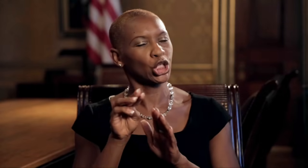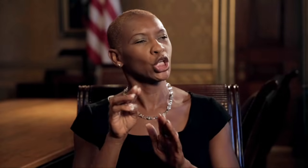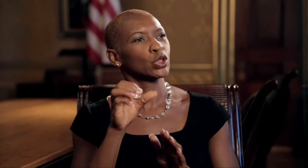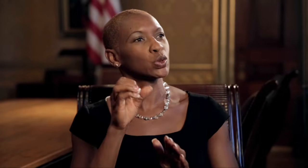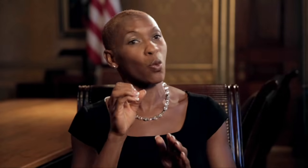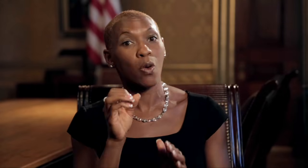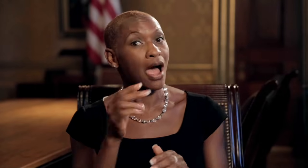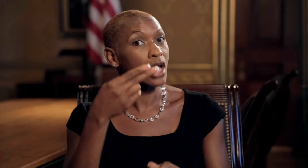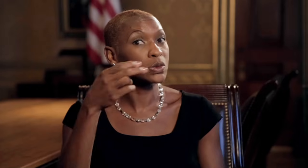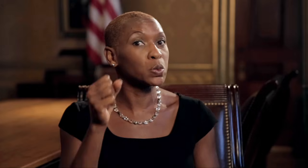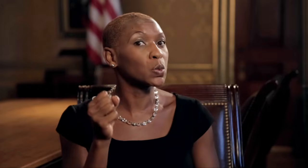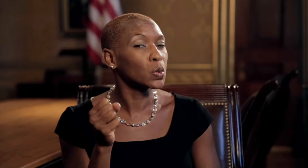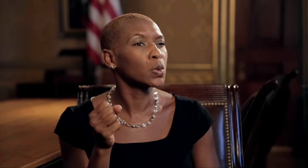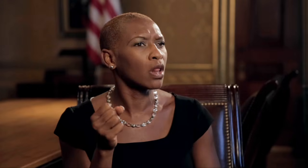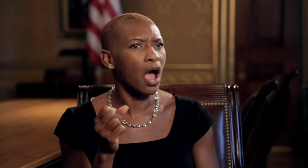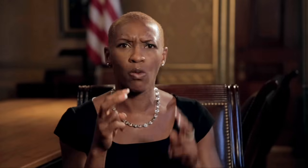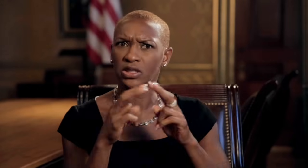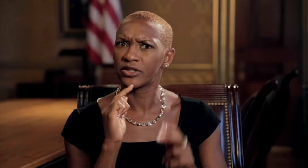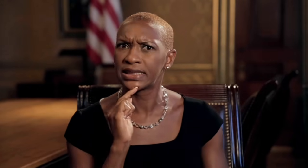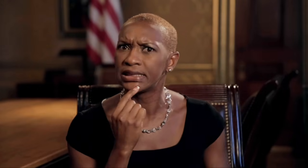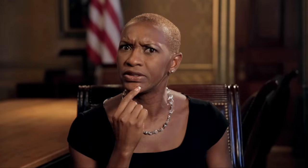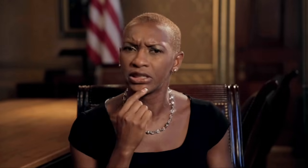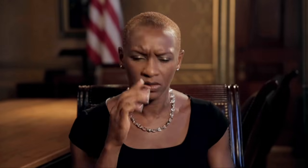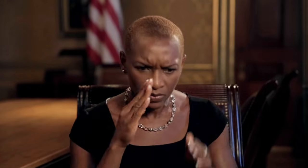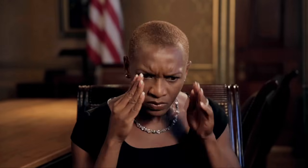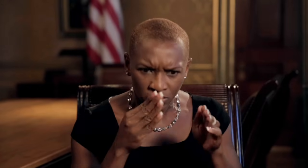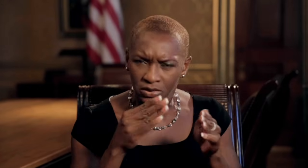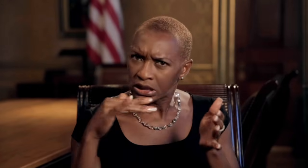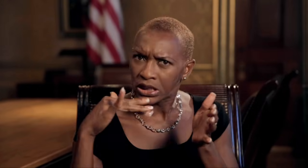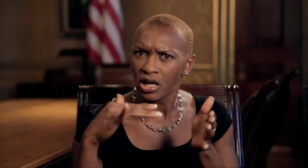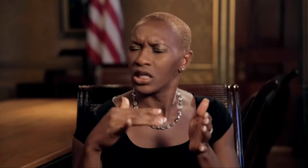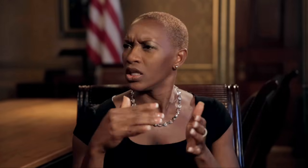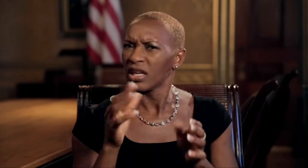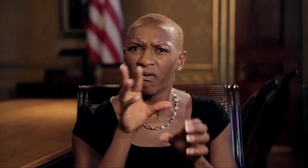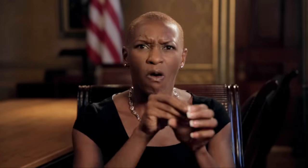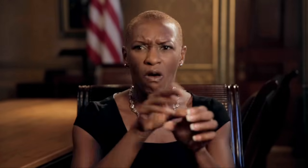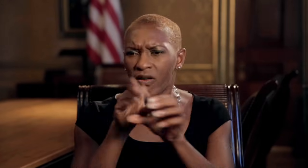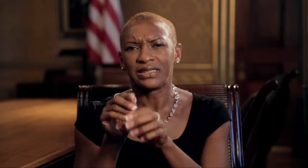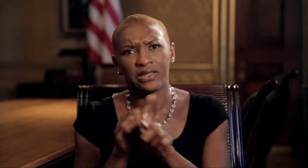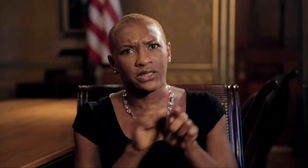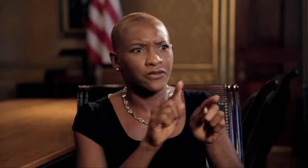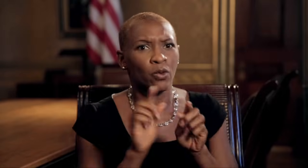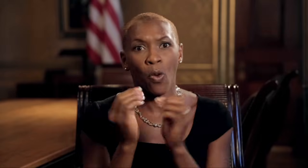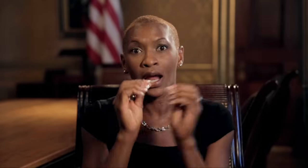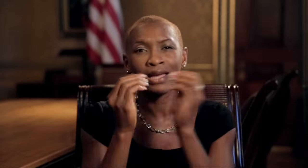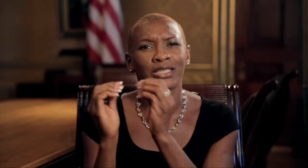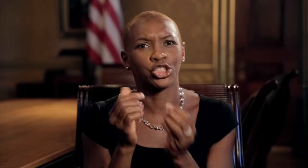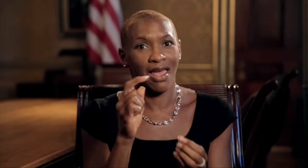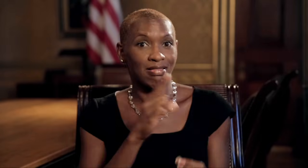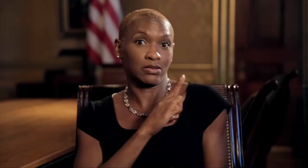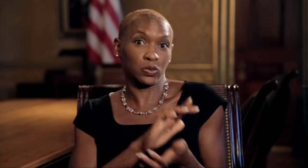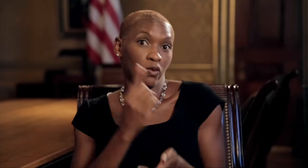So in high school, I was very serious, focused, studious, engaged in different organizations at Lexington School for the Deaf,